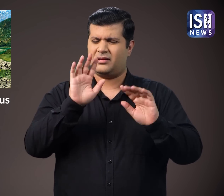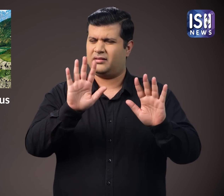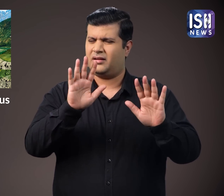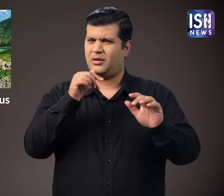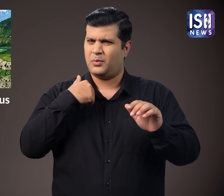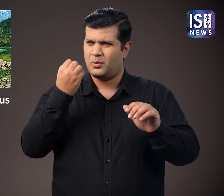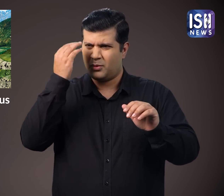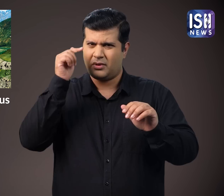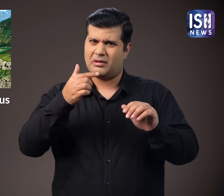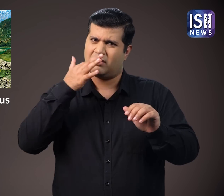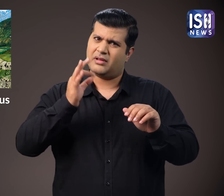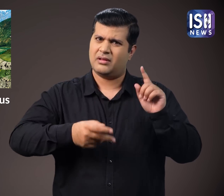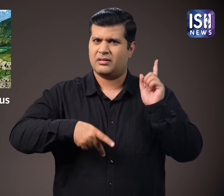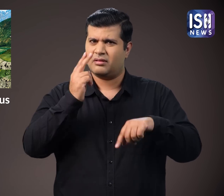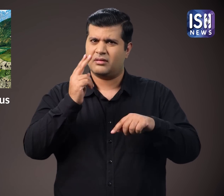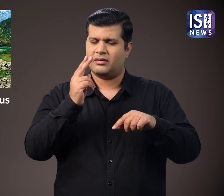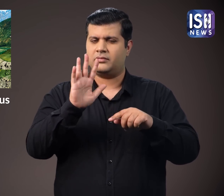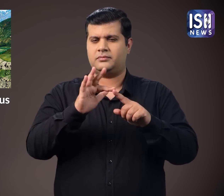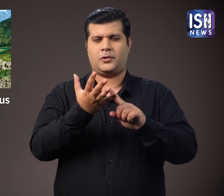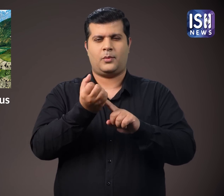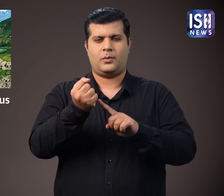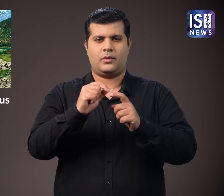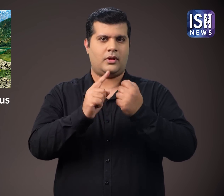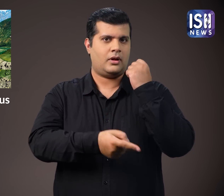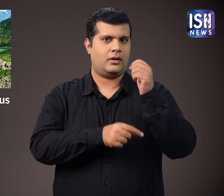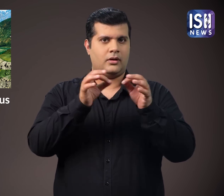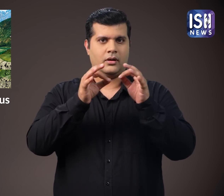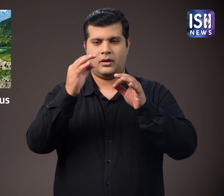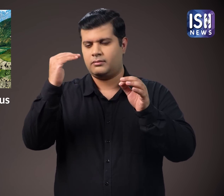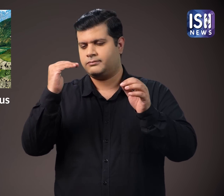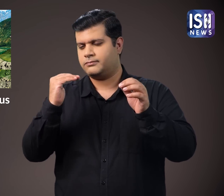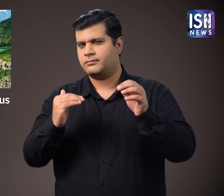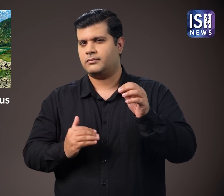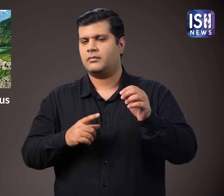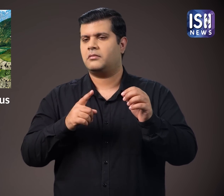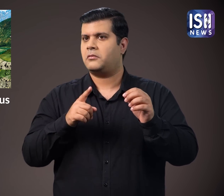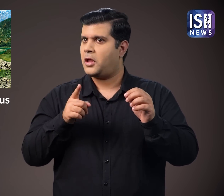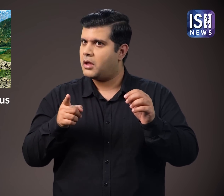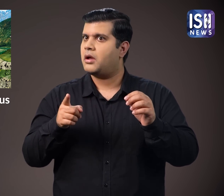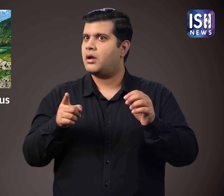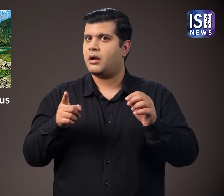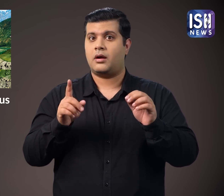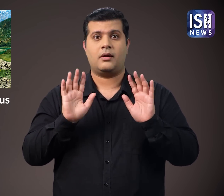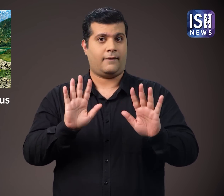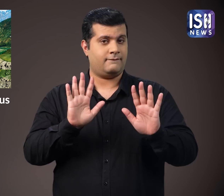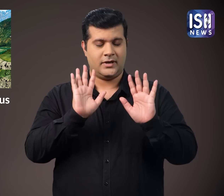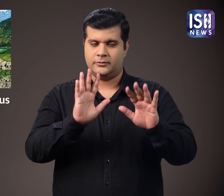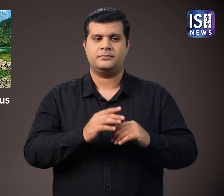Hold on! Has India really cut off the water supply? Let’s save that for the end—once I’ve explained everything, you will get a clear idea.